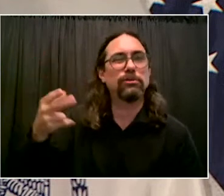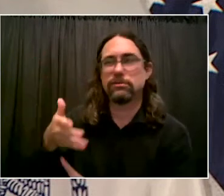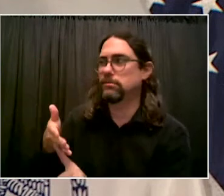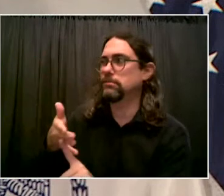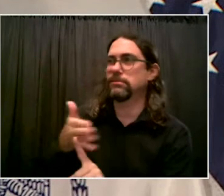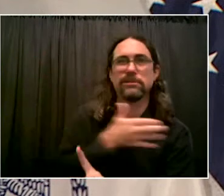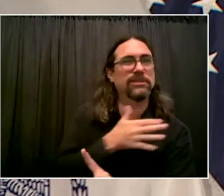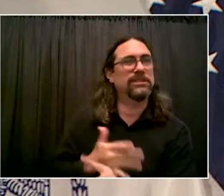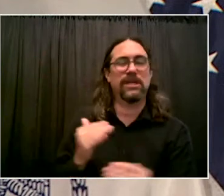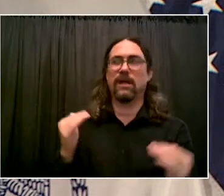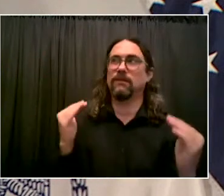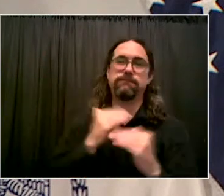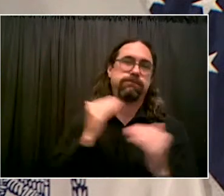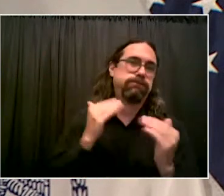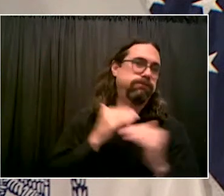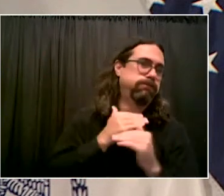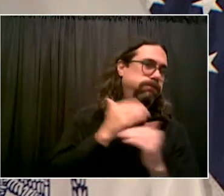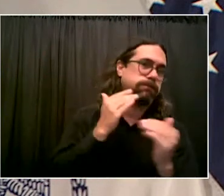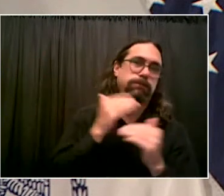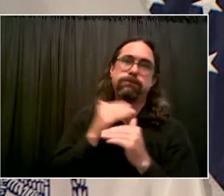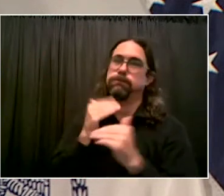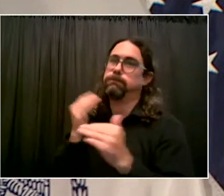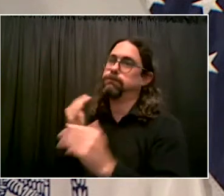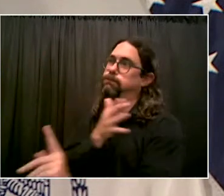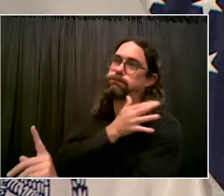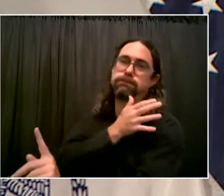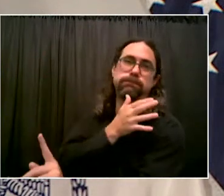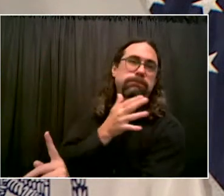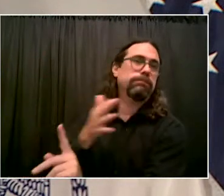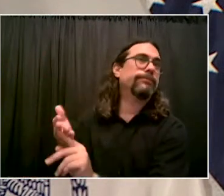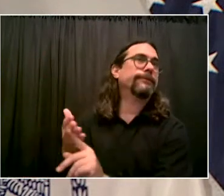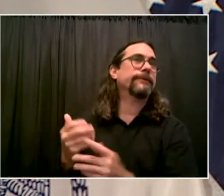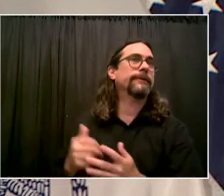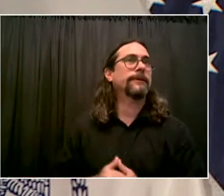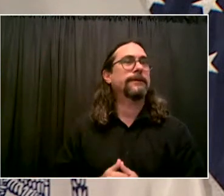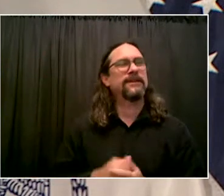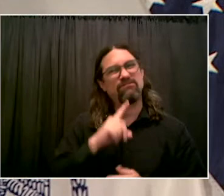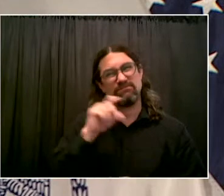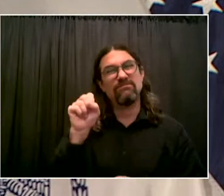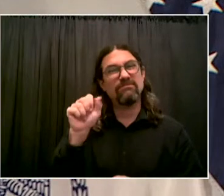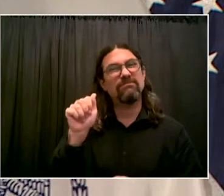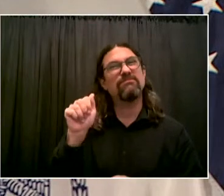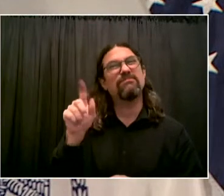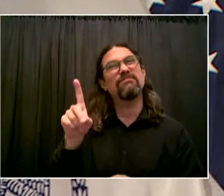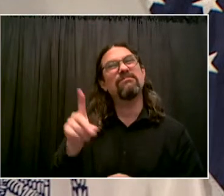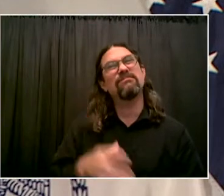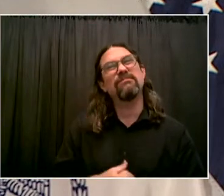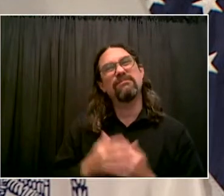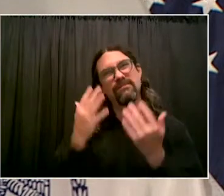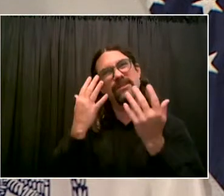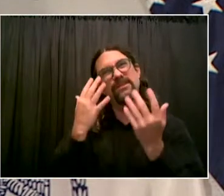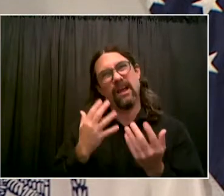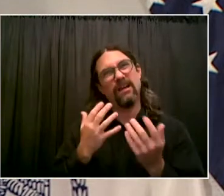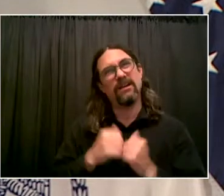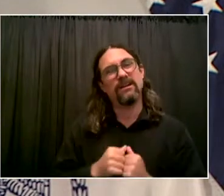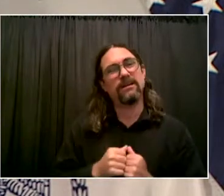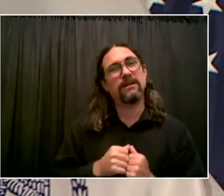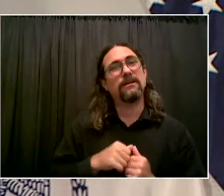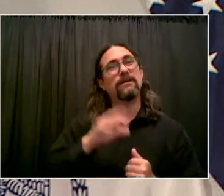LICENSE SUSPENDED HE'S A KNOWN LIAR, HE IS LYING AGAIN. IT IS REALLY SAD.